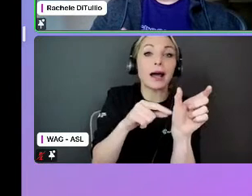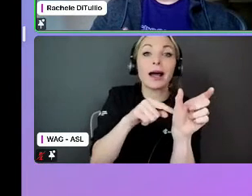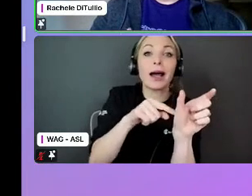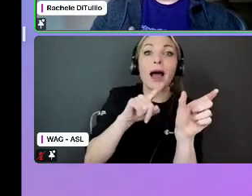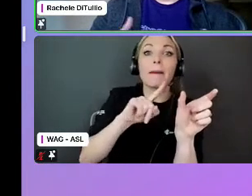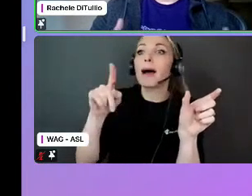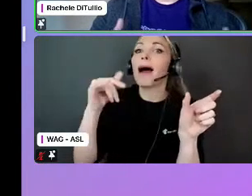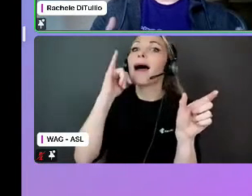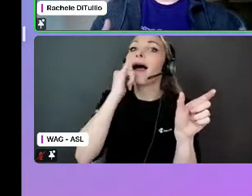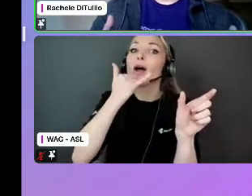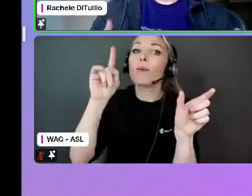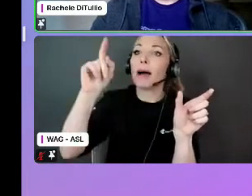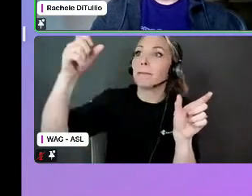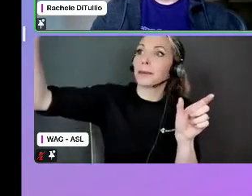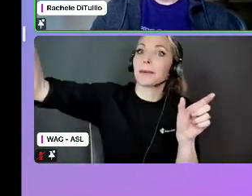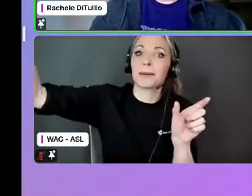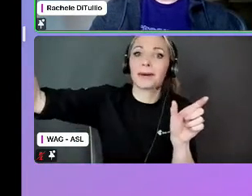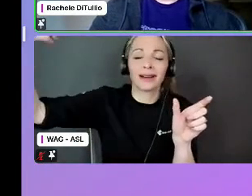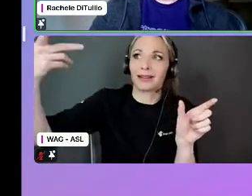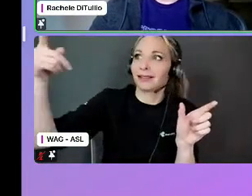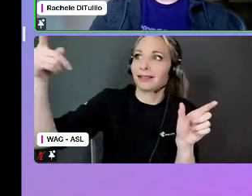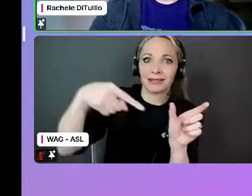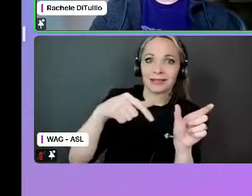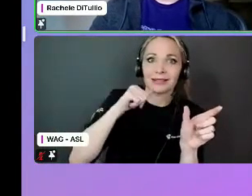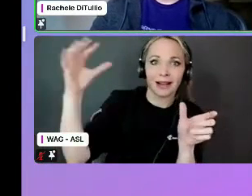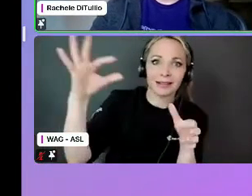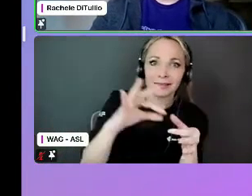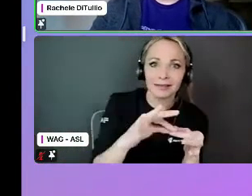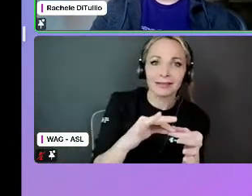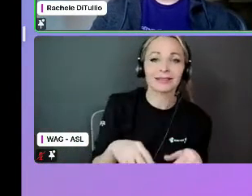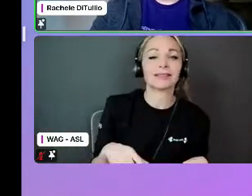it's understandable which for build the error is referring to. We also do not want to rely on